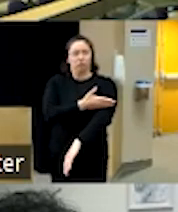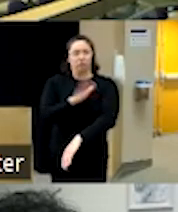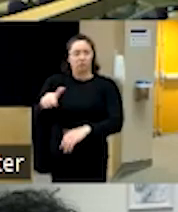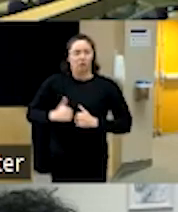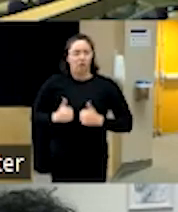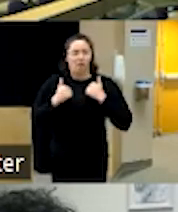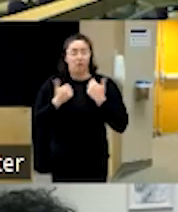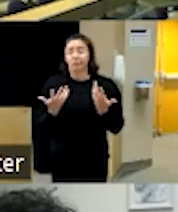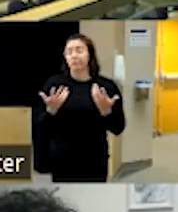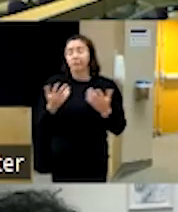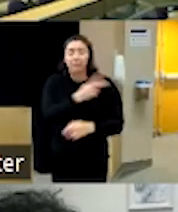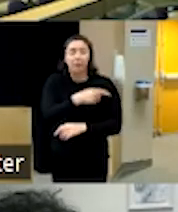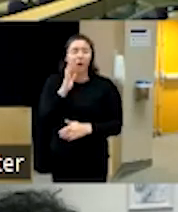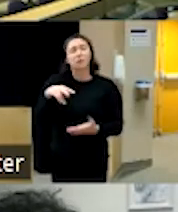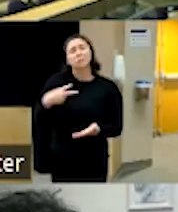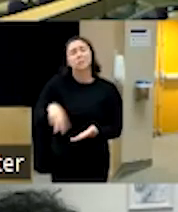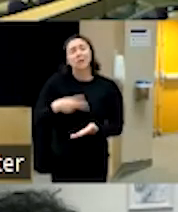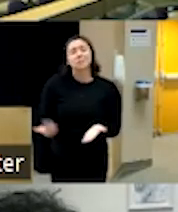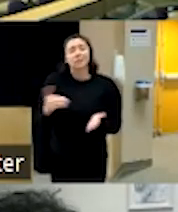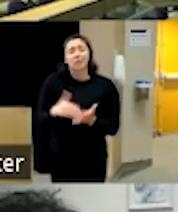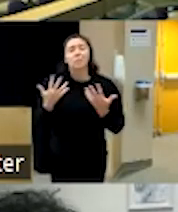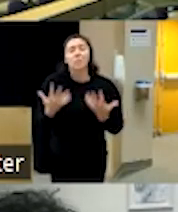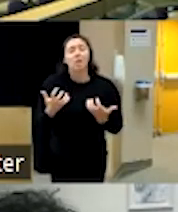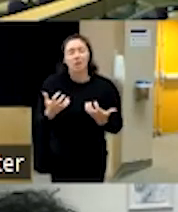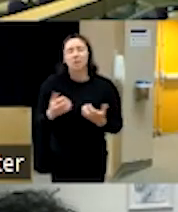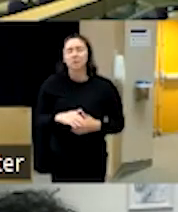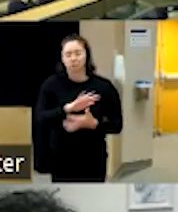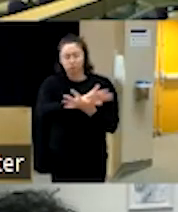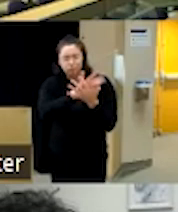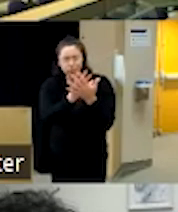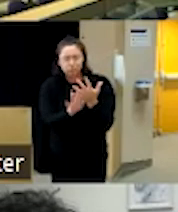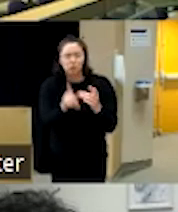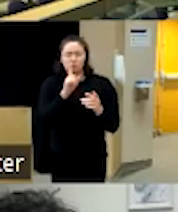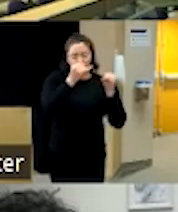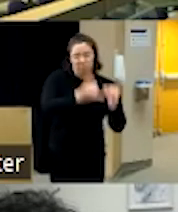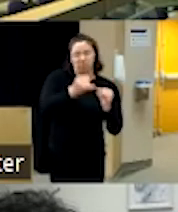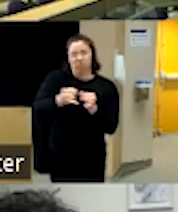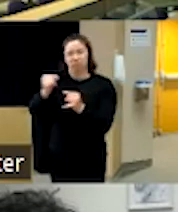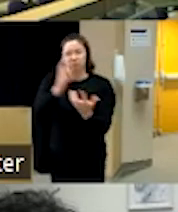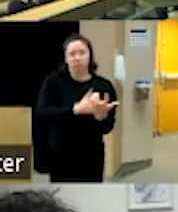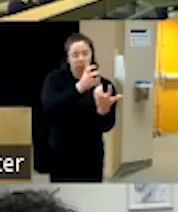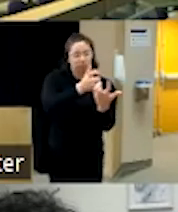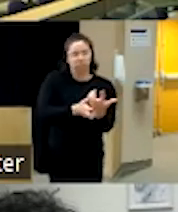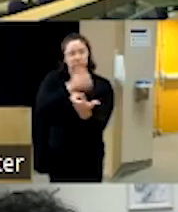wanted to go dancing again and it's very it's very individual but also gives the patient some control